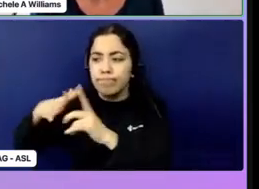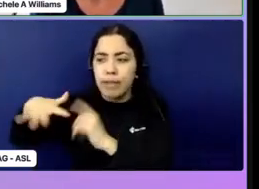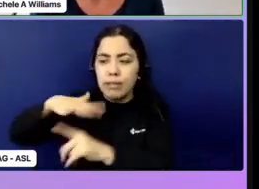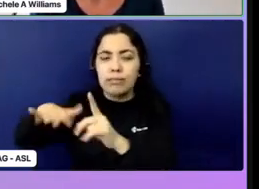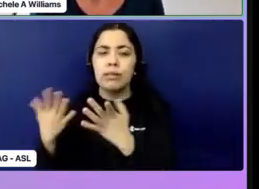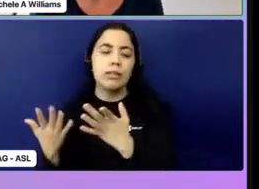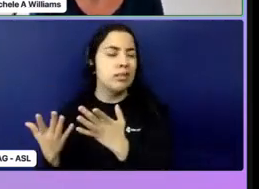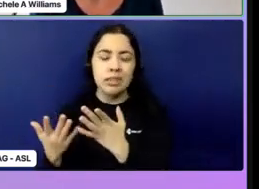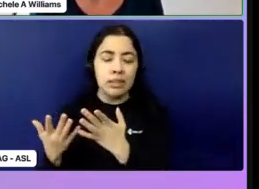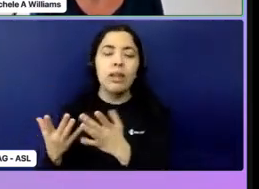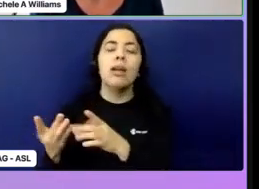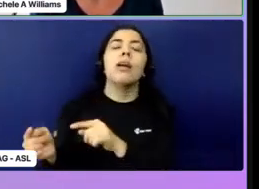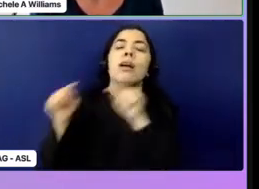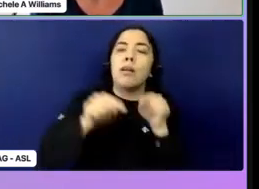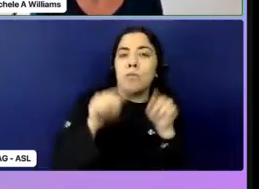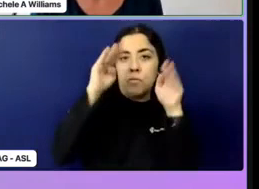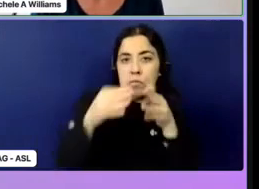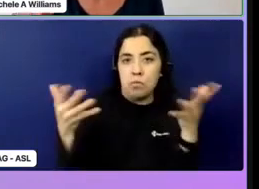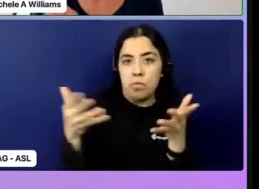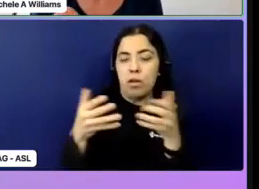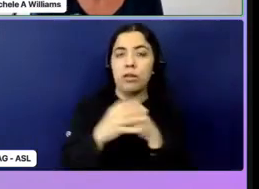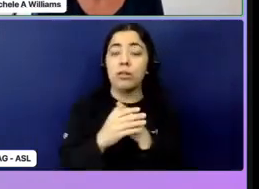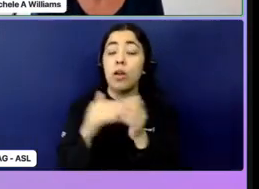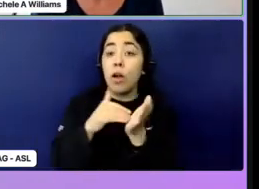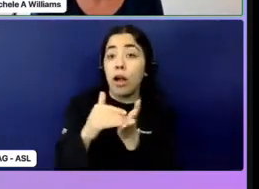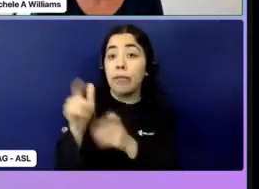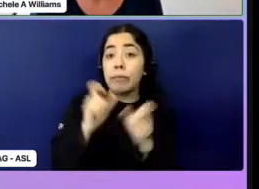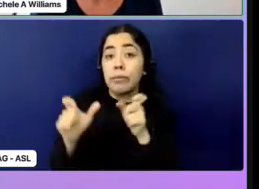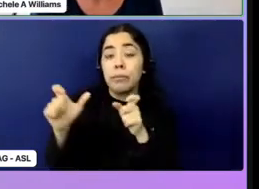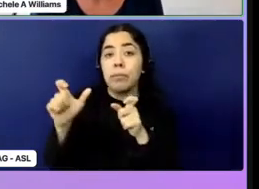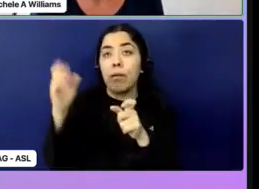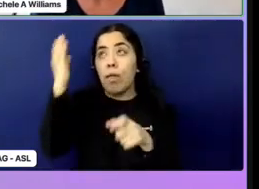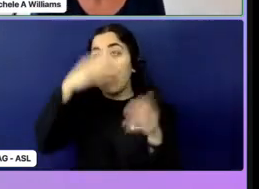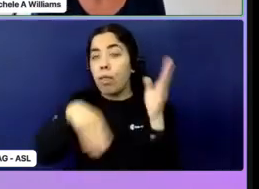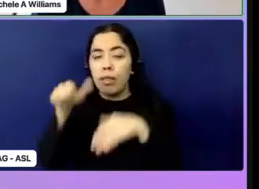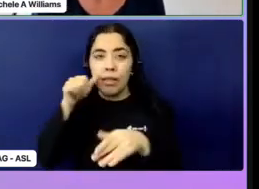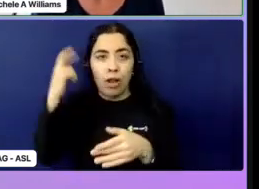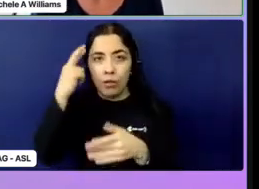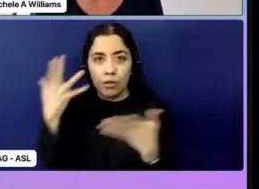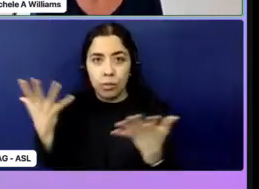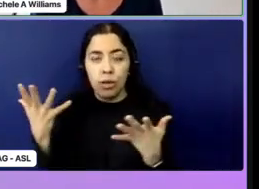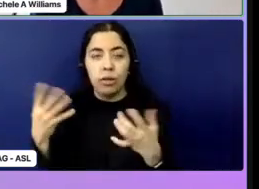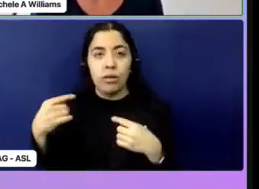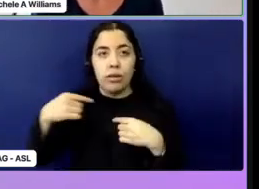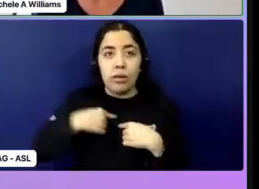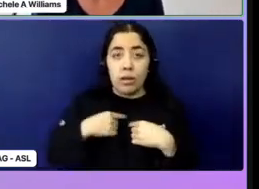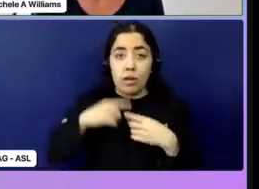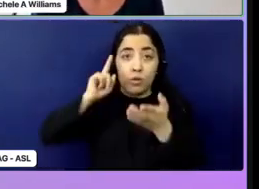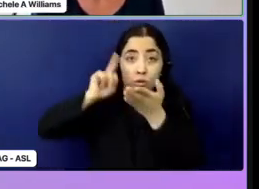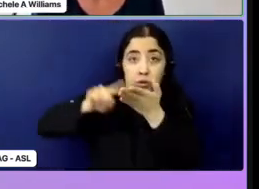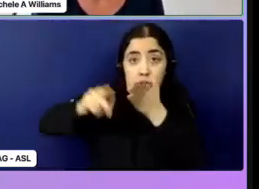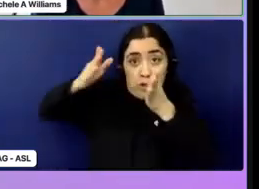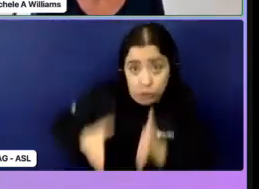a contextual inquiry, because I think another Ave or section that we don't think about as much when we are